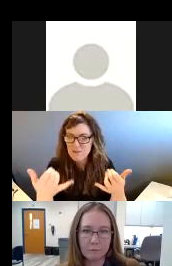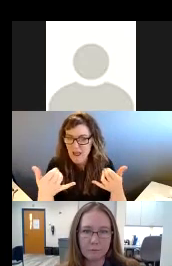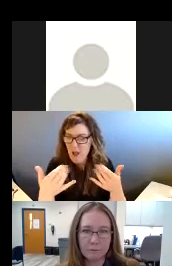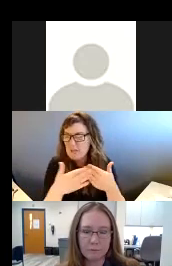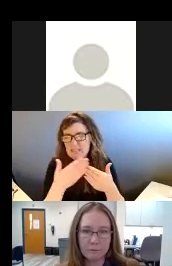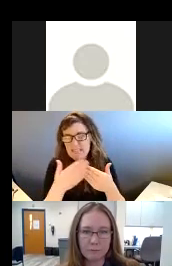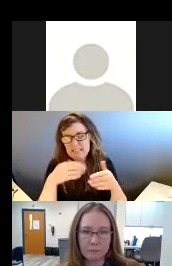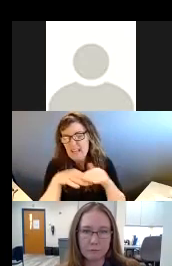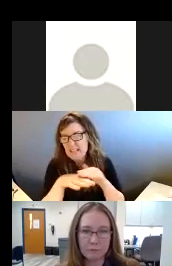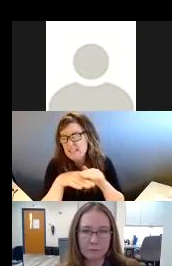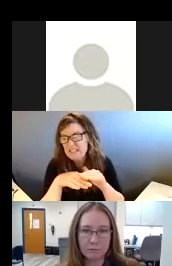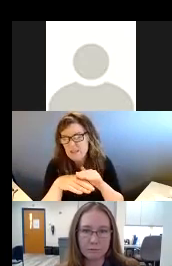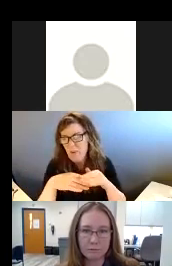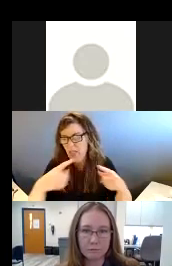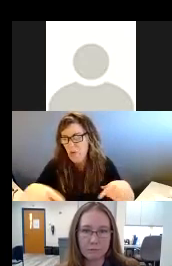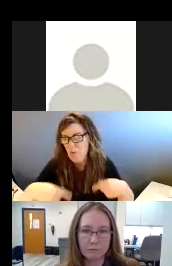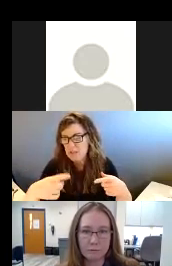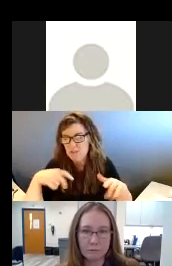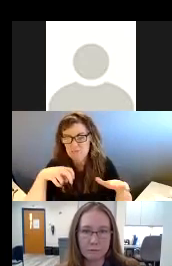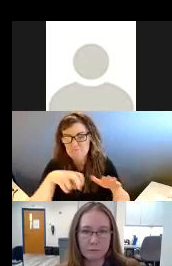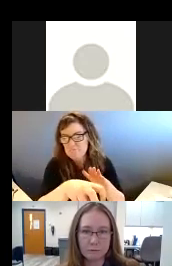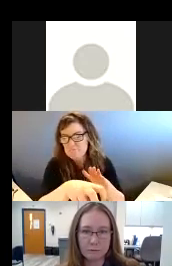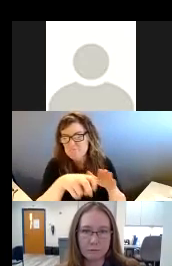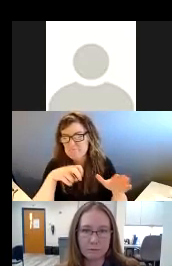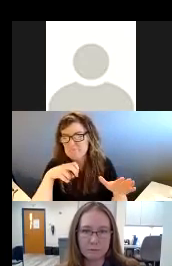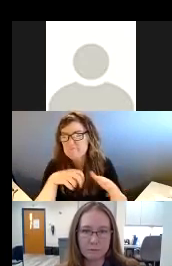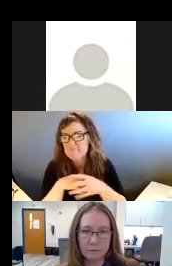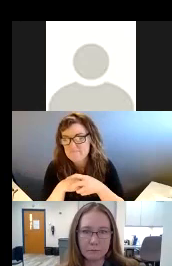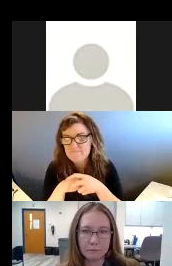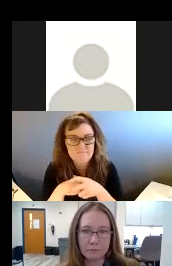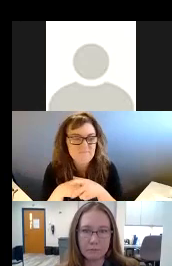WITH BEING ABLE TO GET IN AND OUT OF THE HOME HERE.